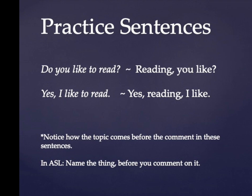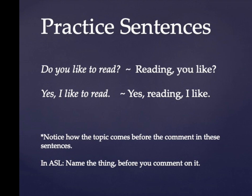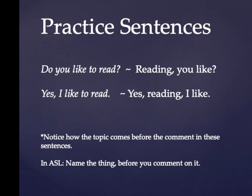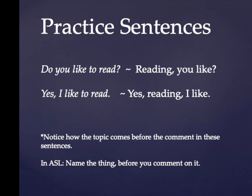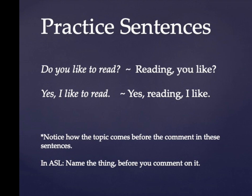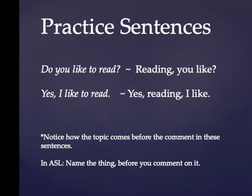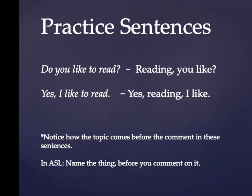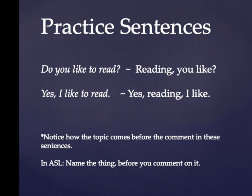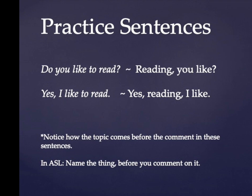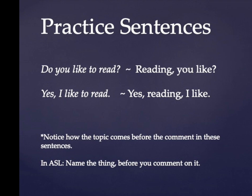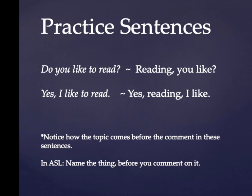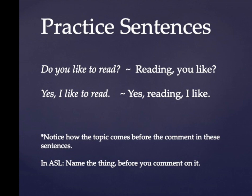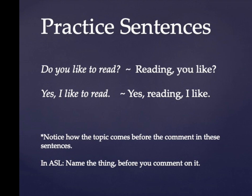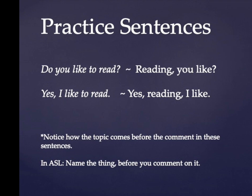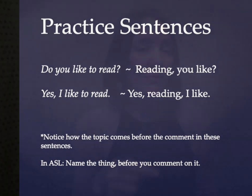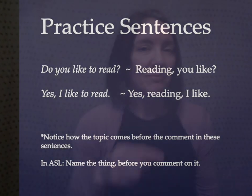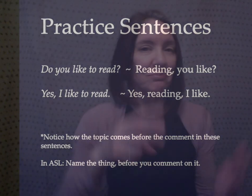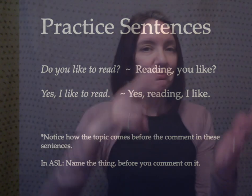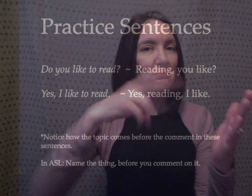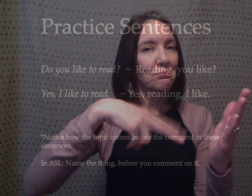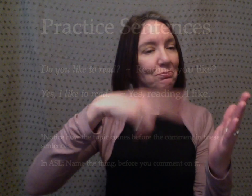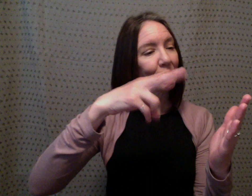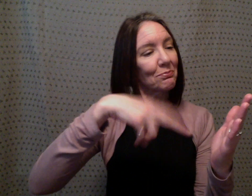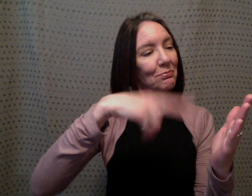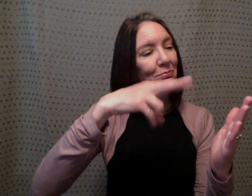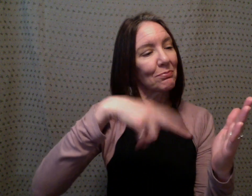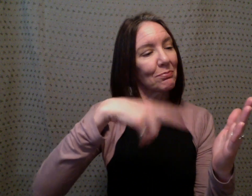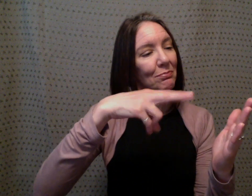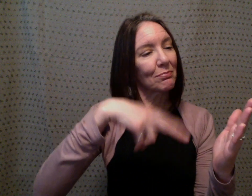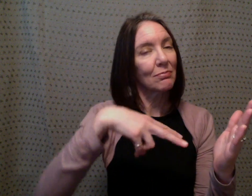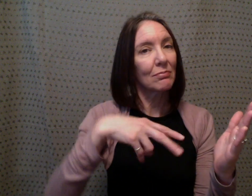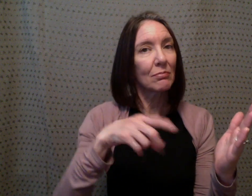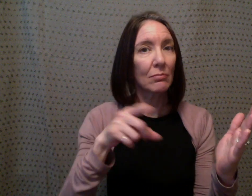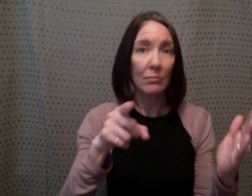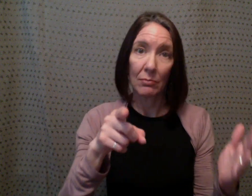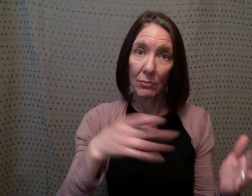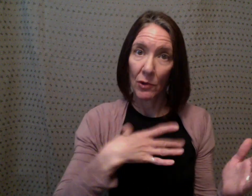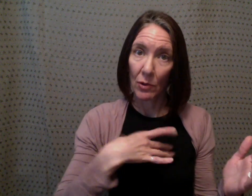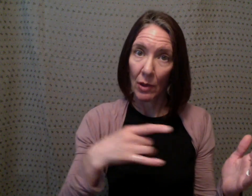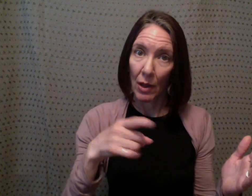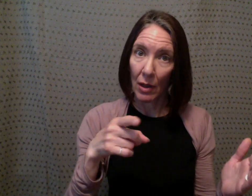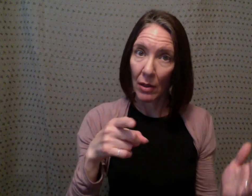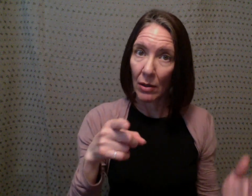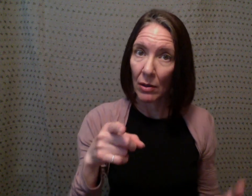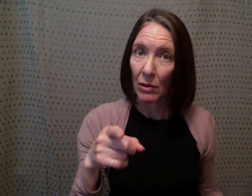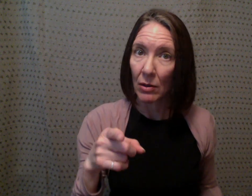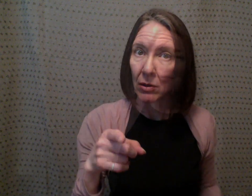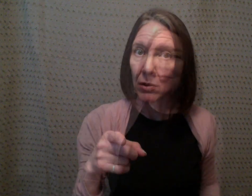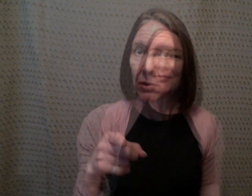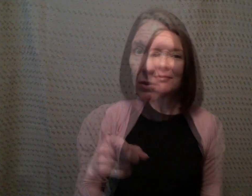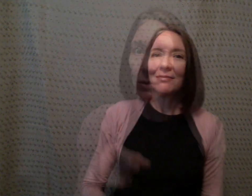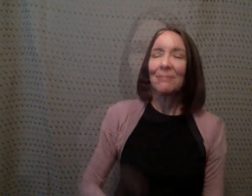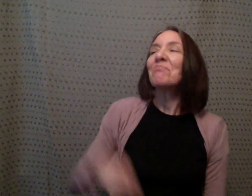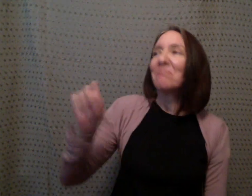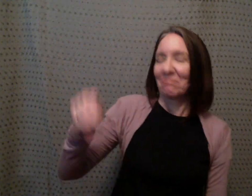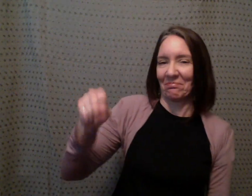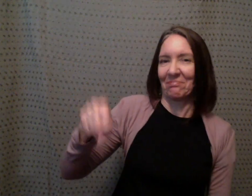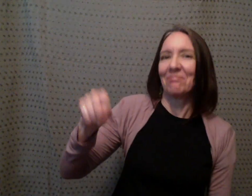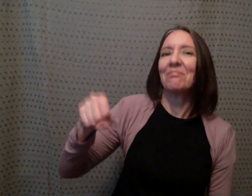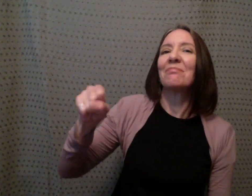"Topic-Comment" sentence structure. Reading, do you like to?